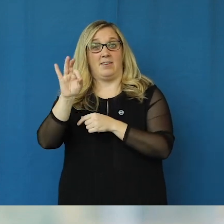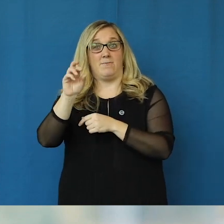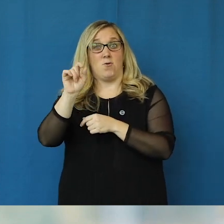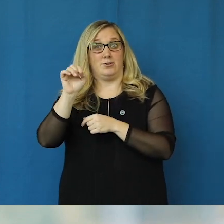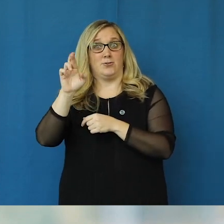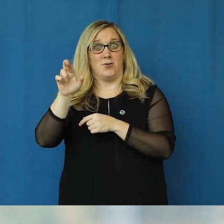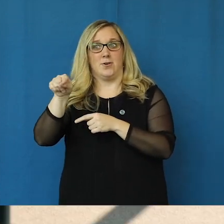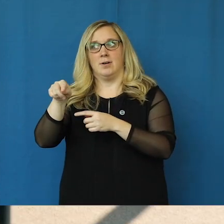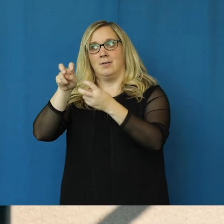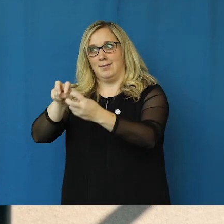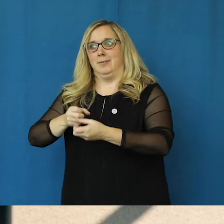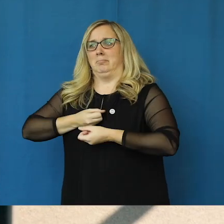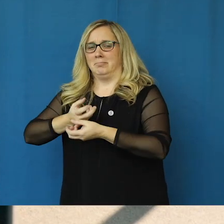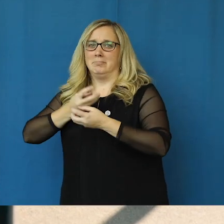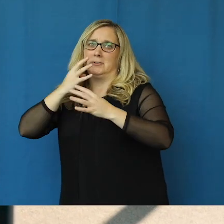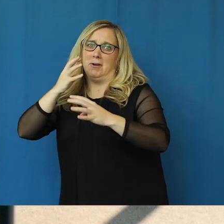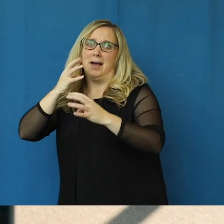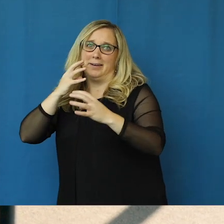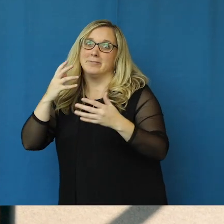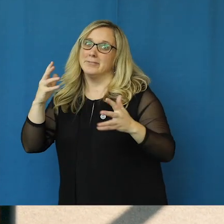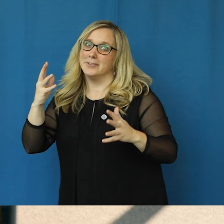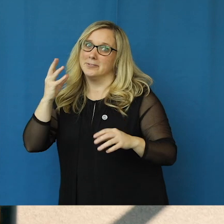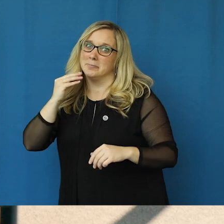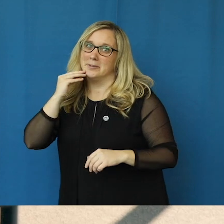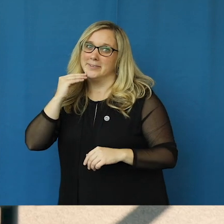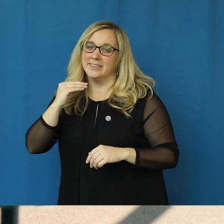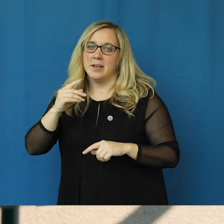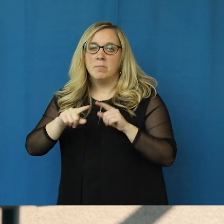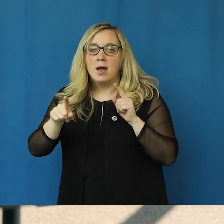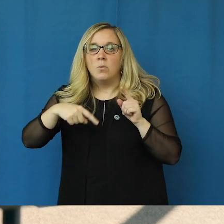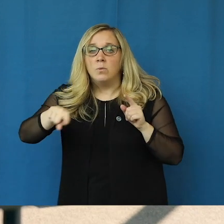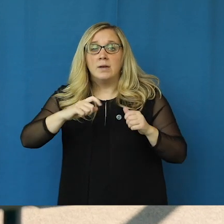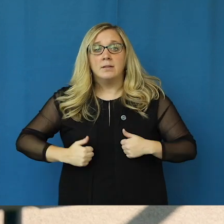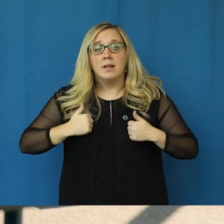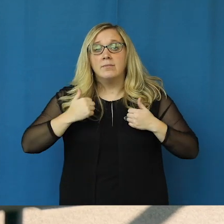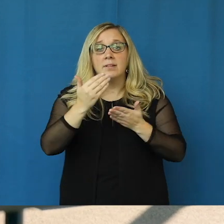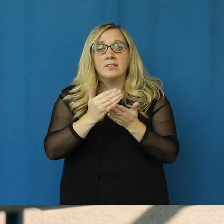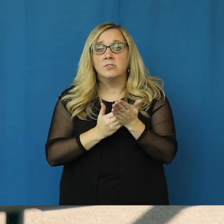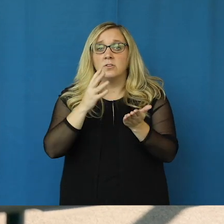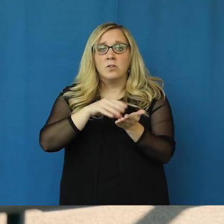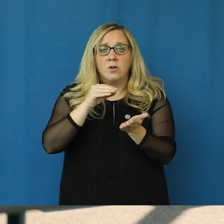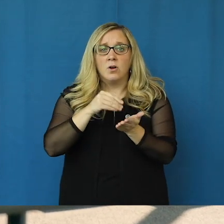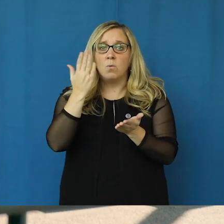office. The lessons we learned from faculty are lessons that would not have happened if we didn't have struggles at one point or another